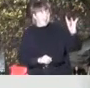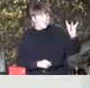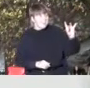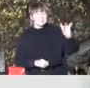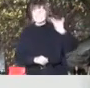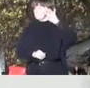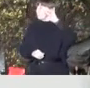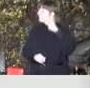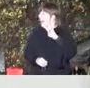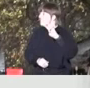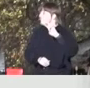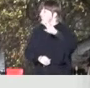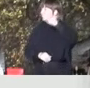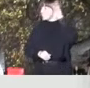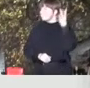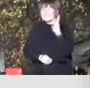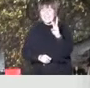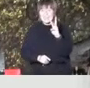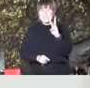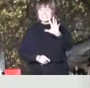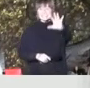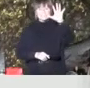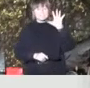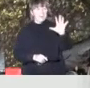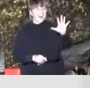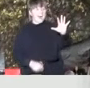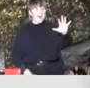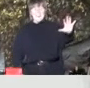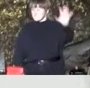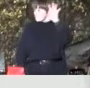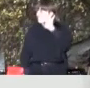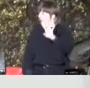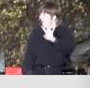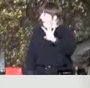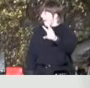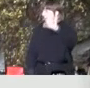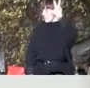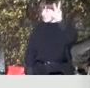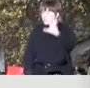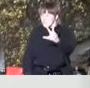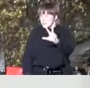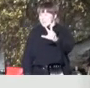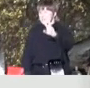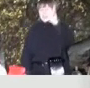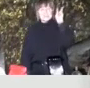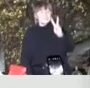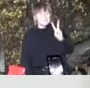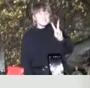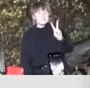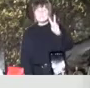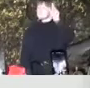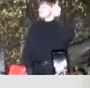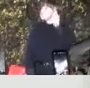YOU START AT TEN? ONE, TEN,